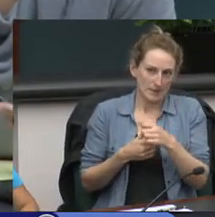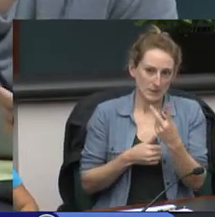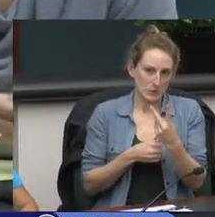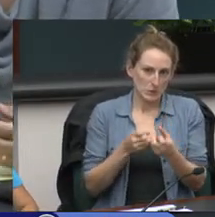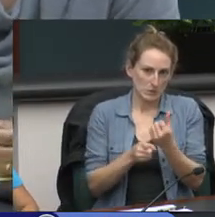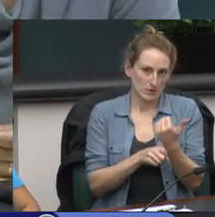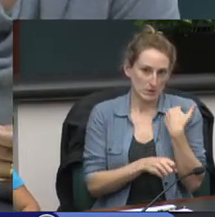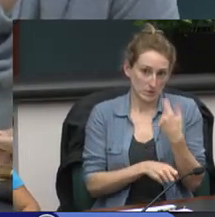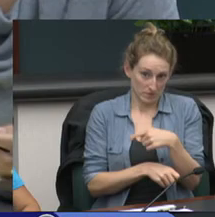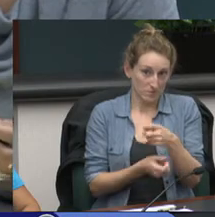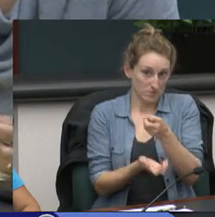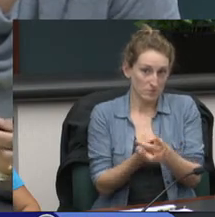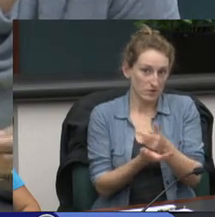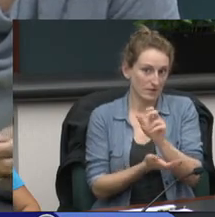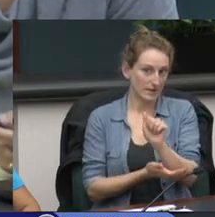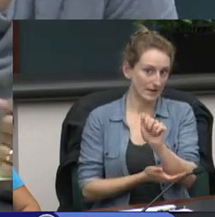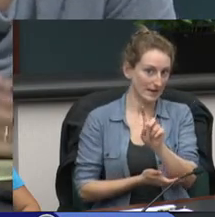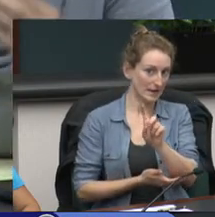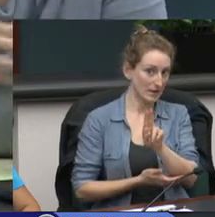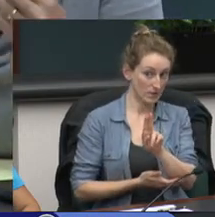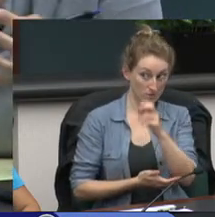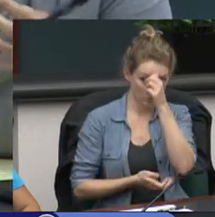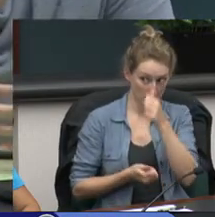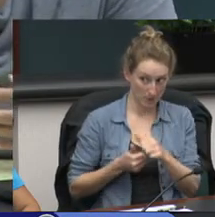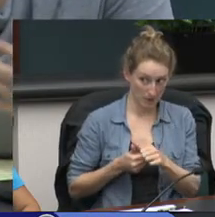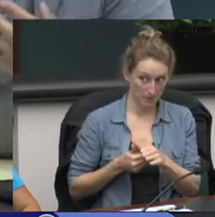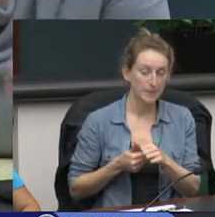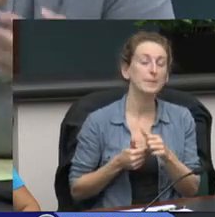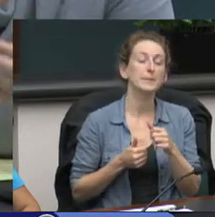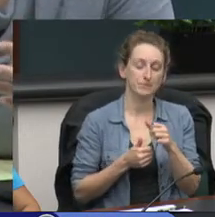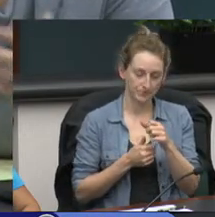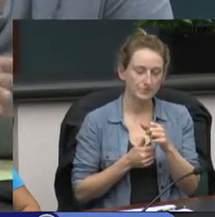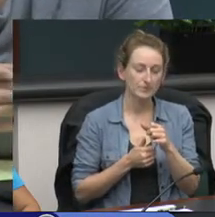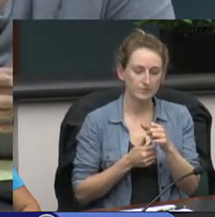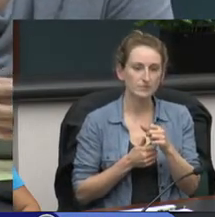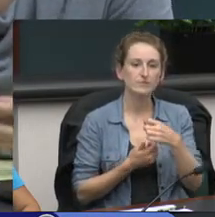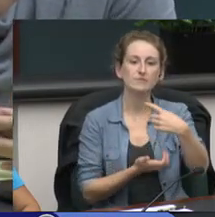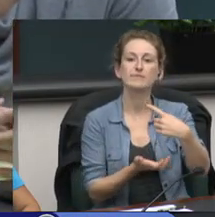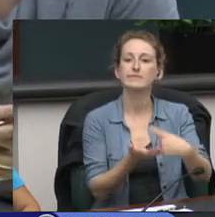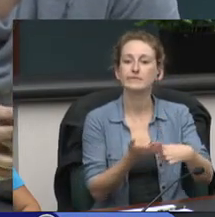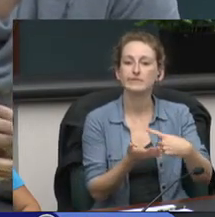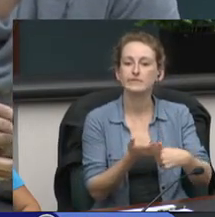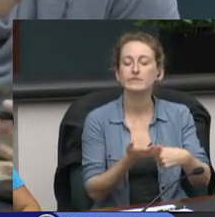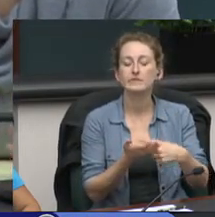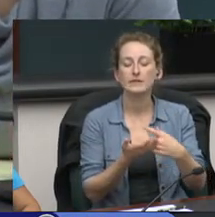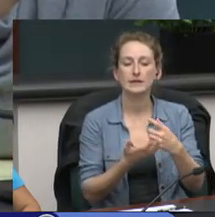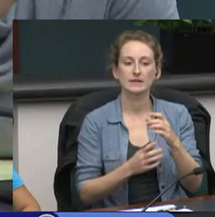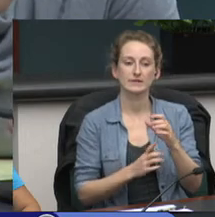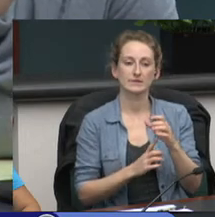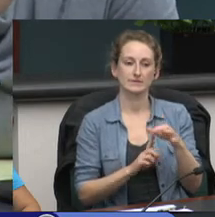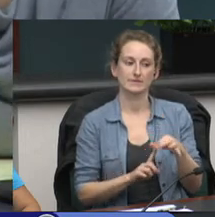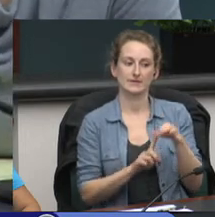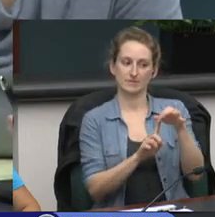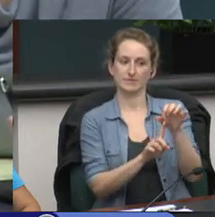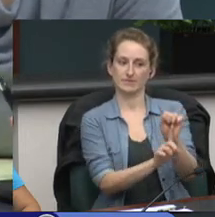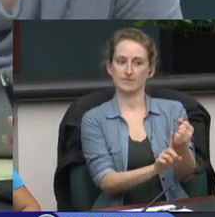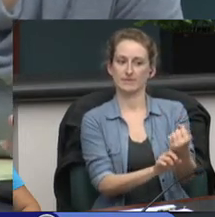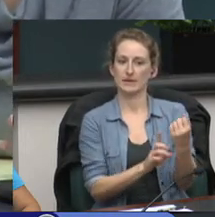know that we went you went through what does the conditional you what are the requirements for conditional use and one of them is that you're not negatively